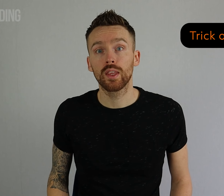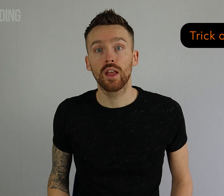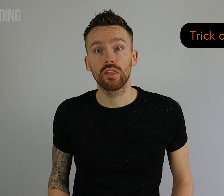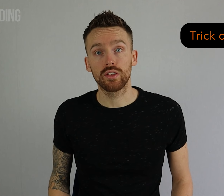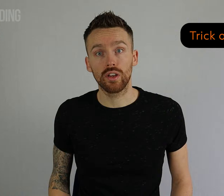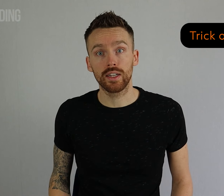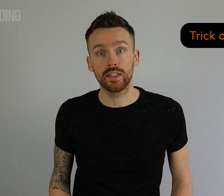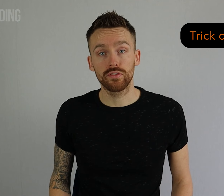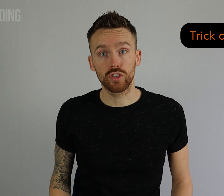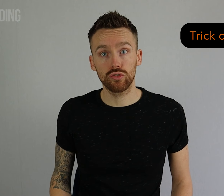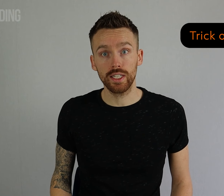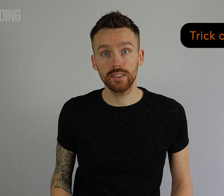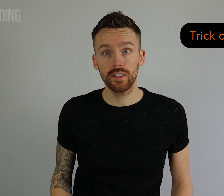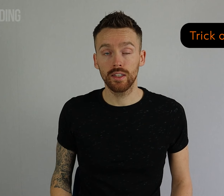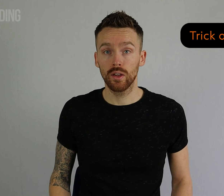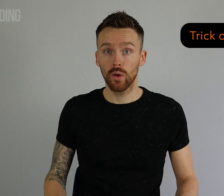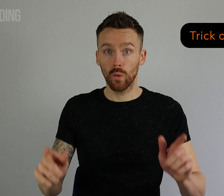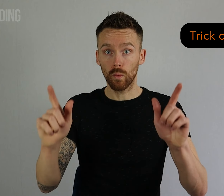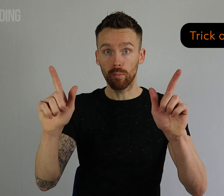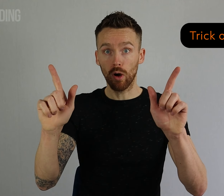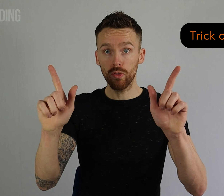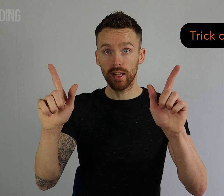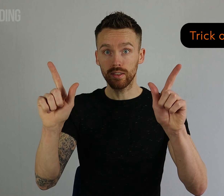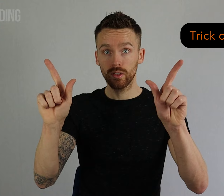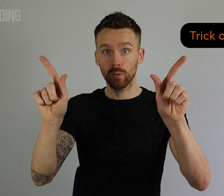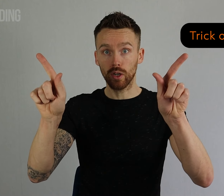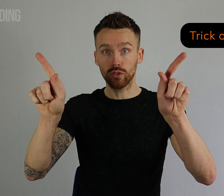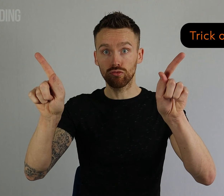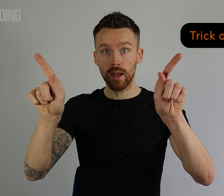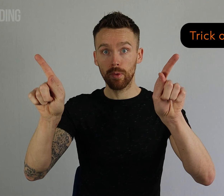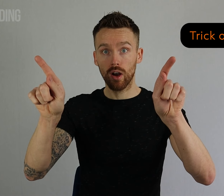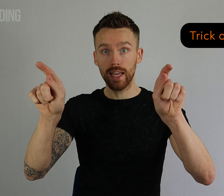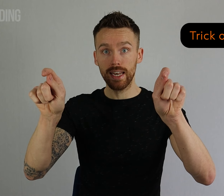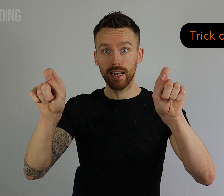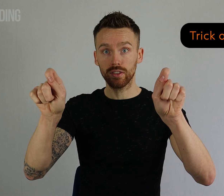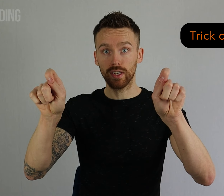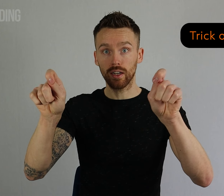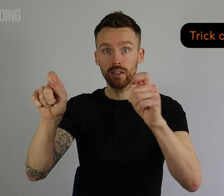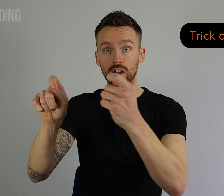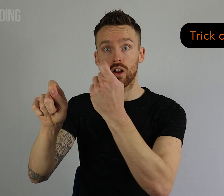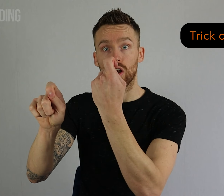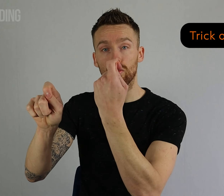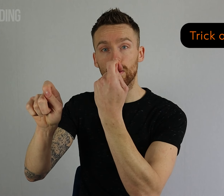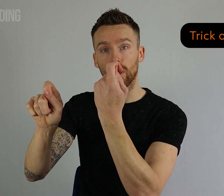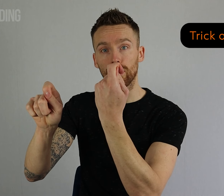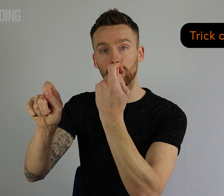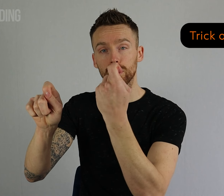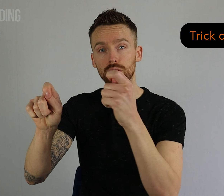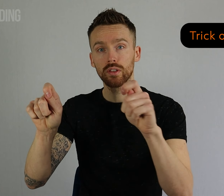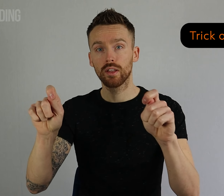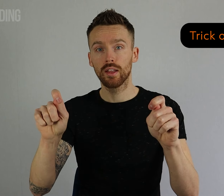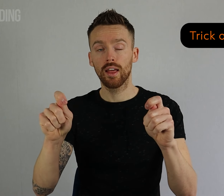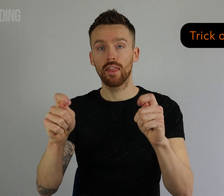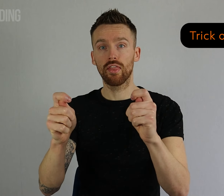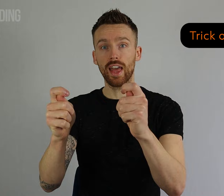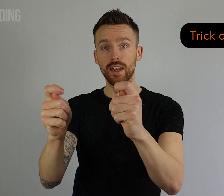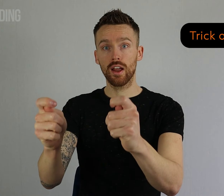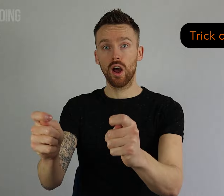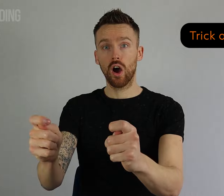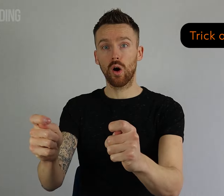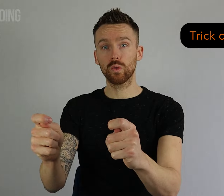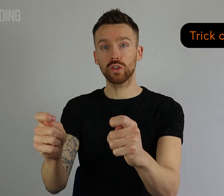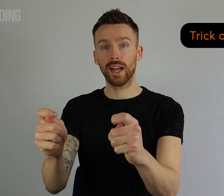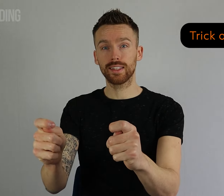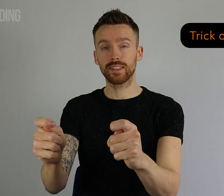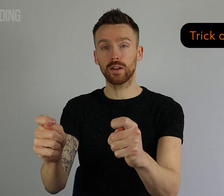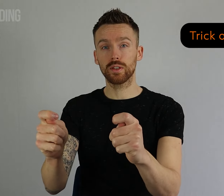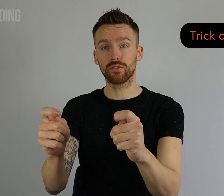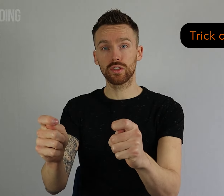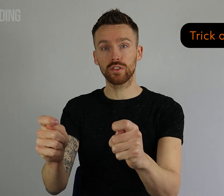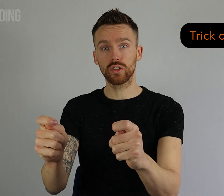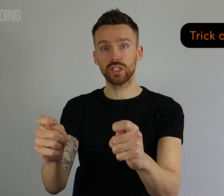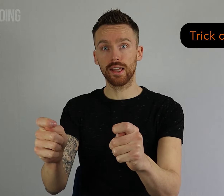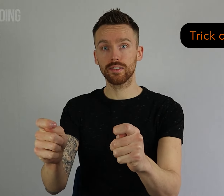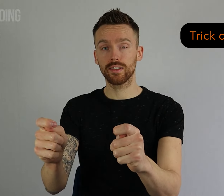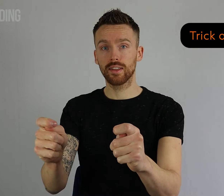The sign for treat. With both hands, we're going to wrap our index fingers around our thumbs. Then hold your hands out in front of your chest.